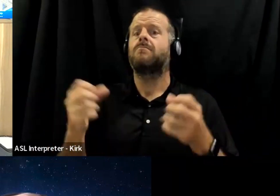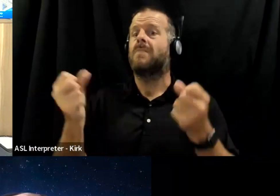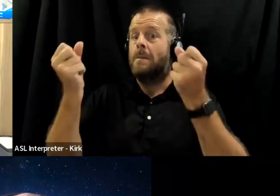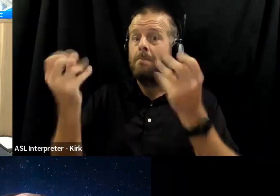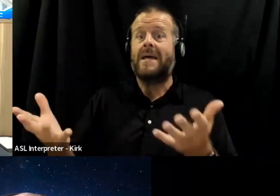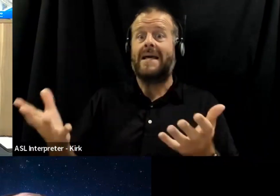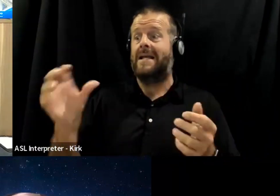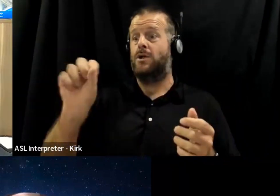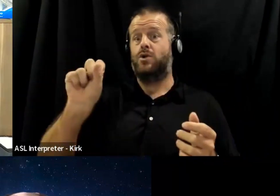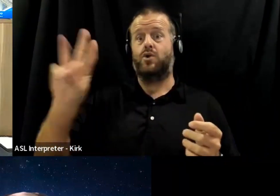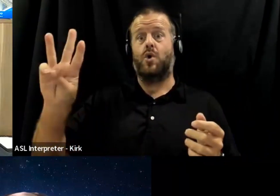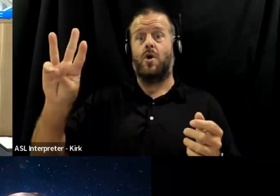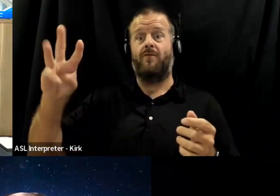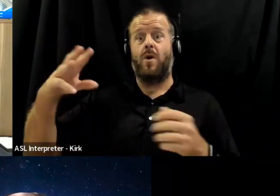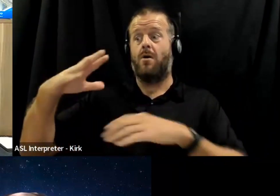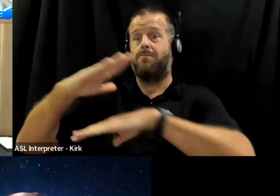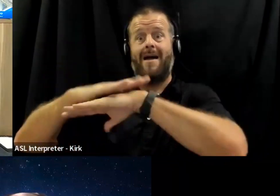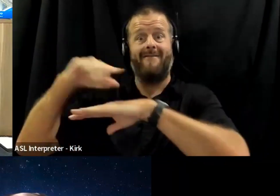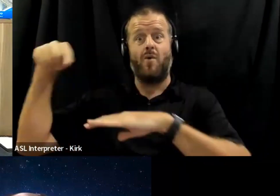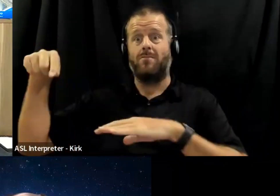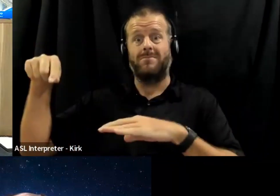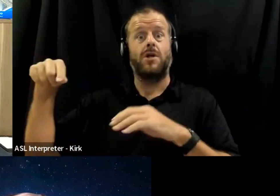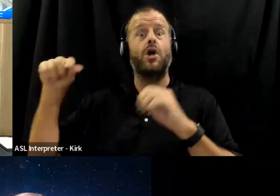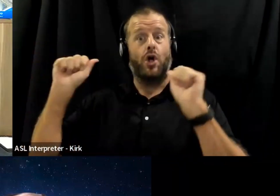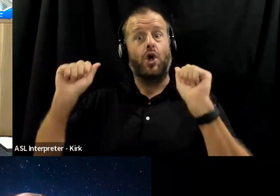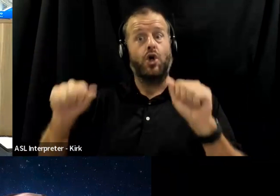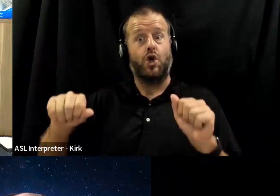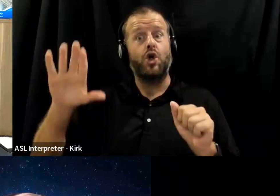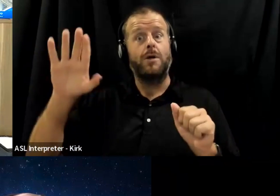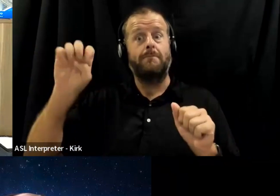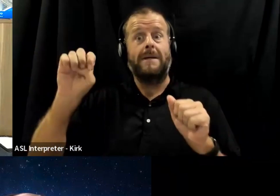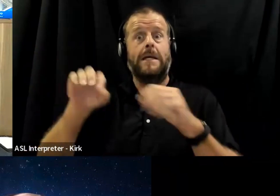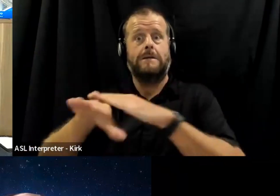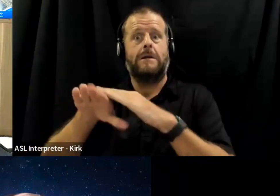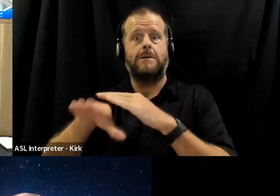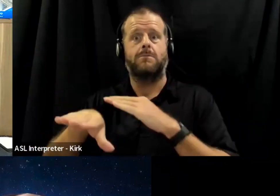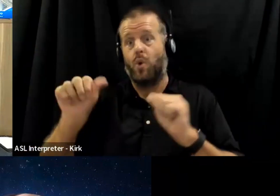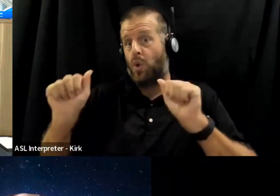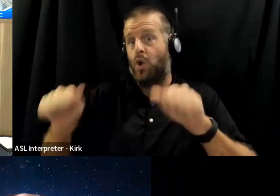platforms, that could be made fully accessible, non visually accessible, that aren't.